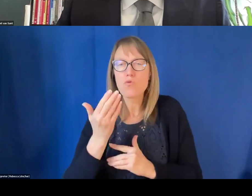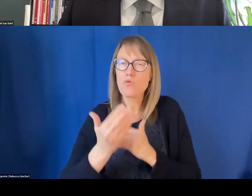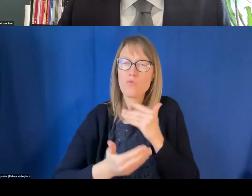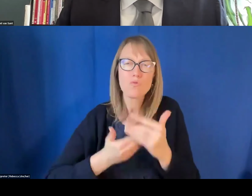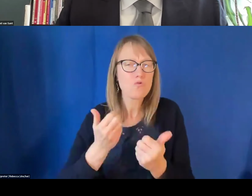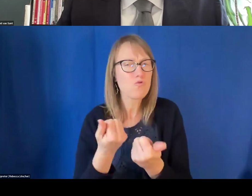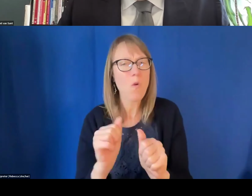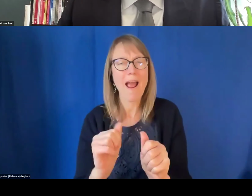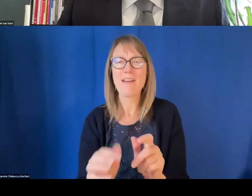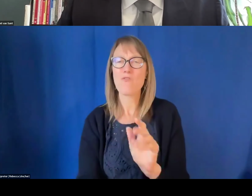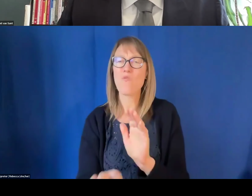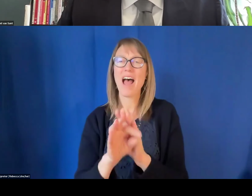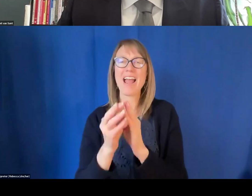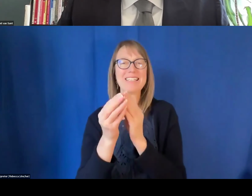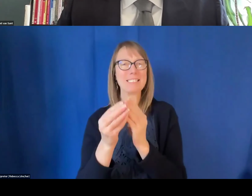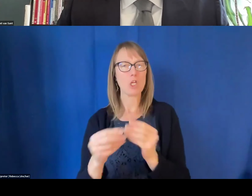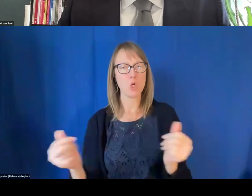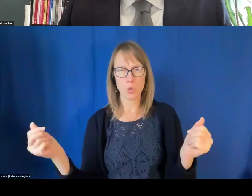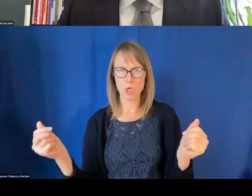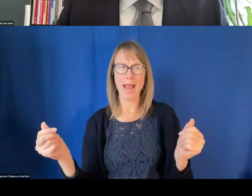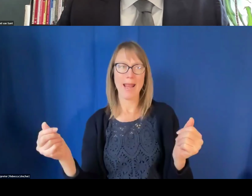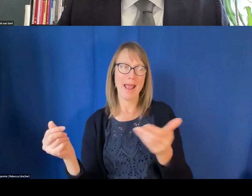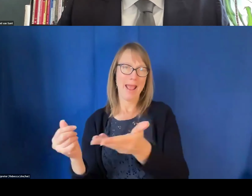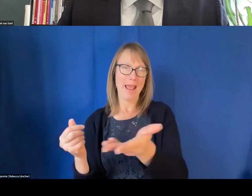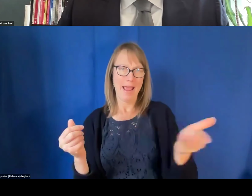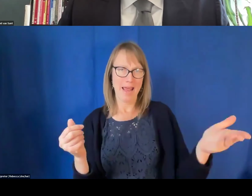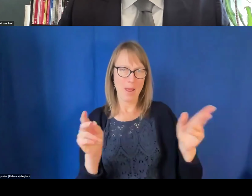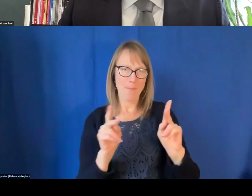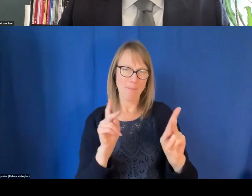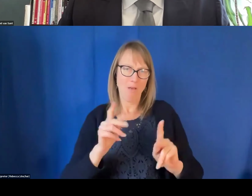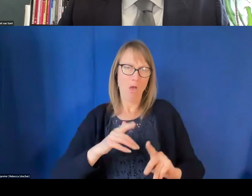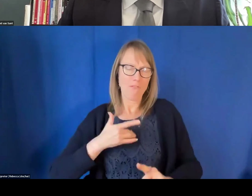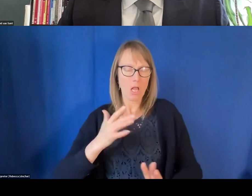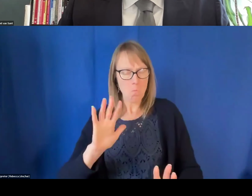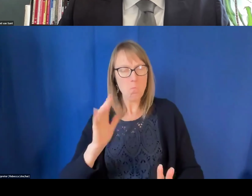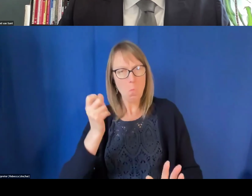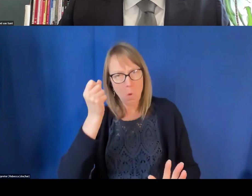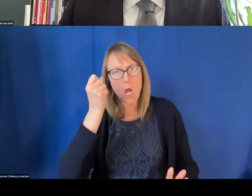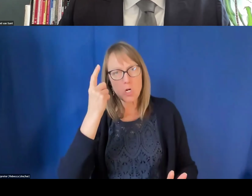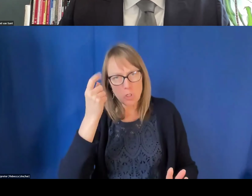I don't know that there's a specific math behind what people would and would not accept, but it's really about having people